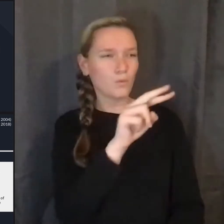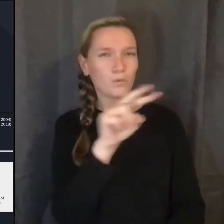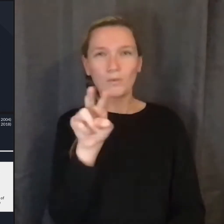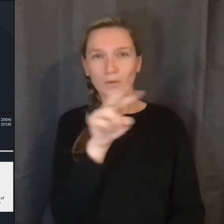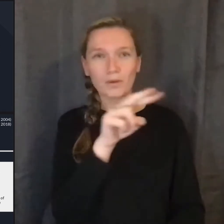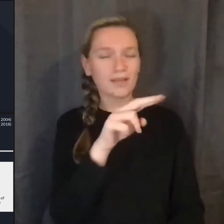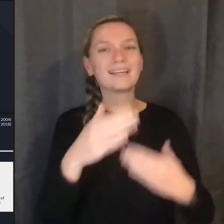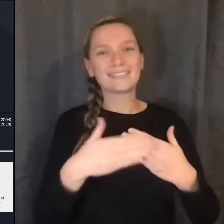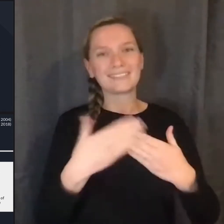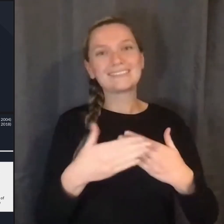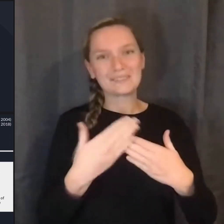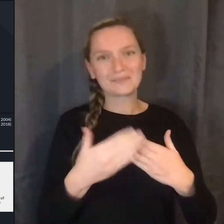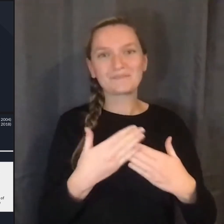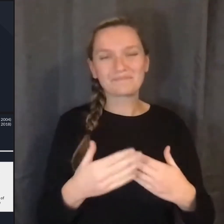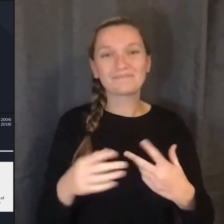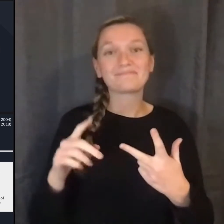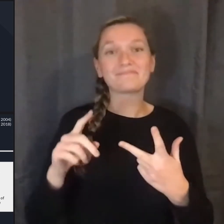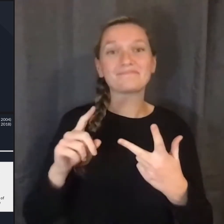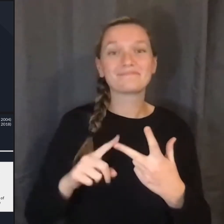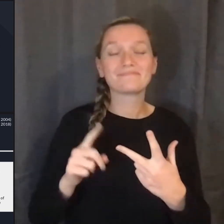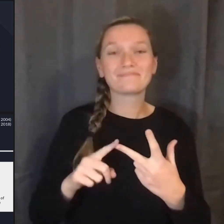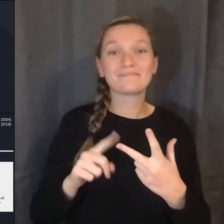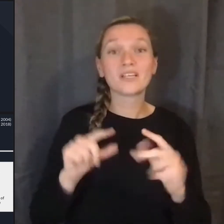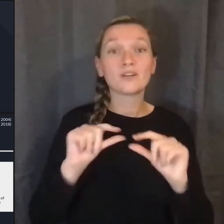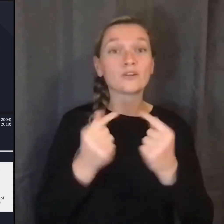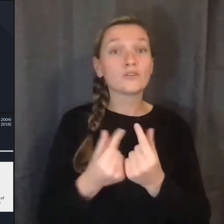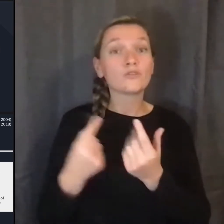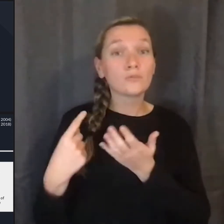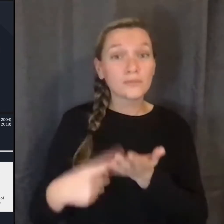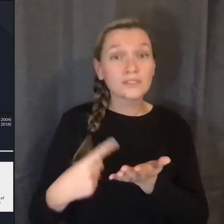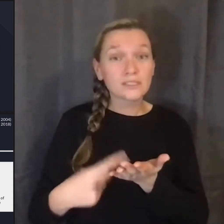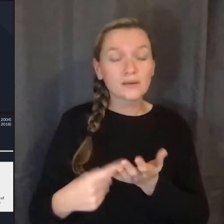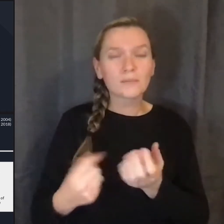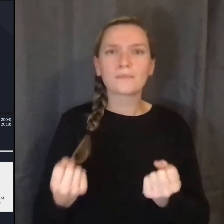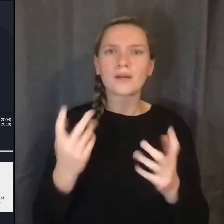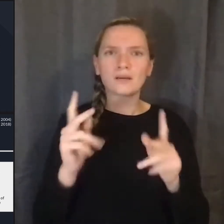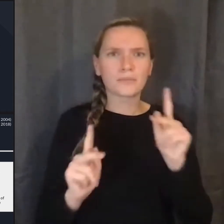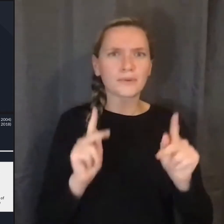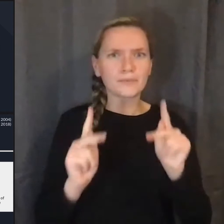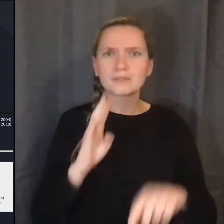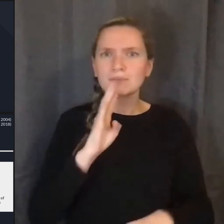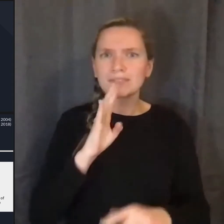the interpreter to move and now they can see both easily. The last example includes having a